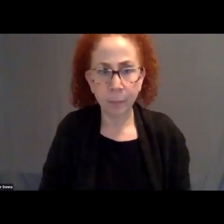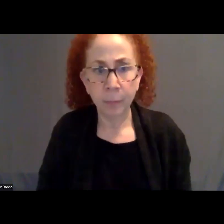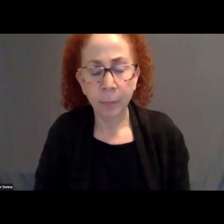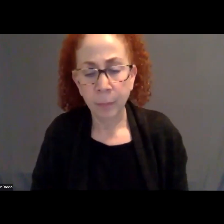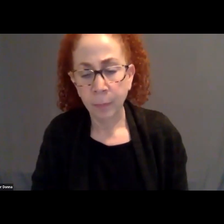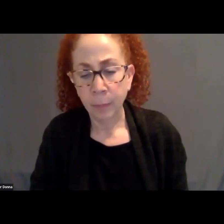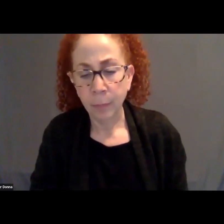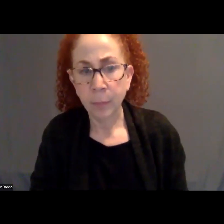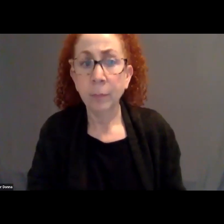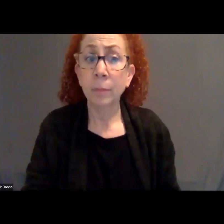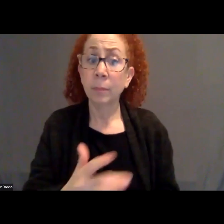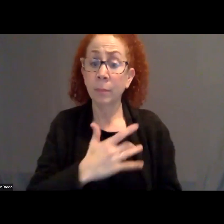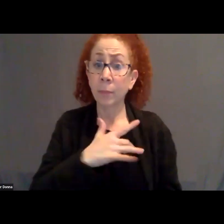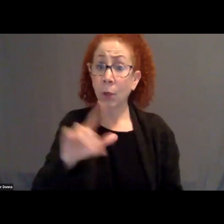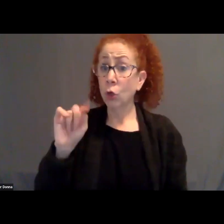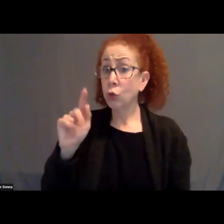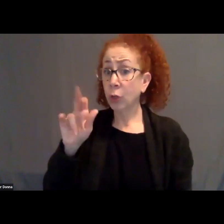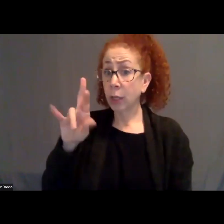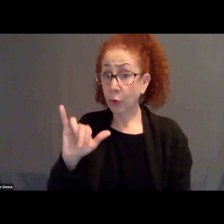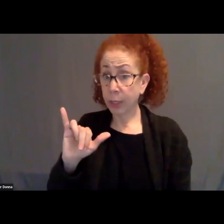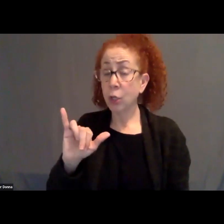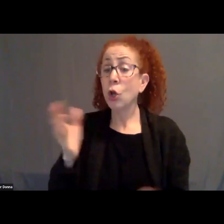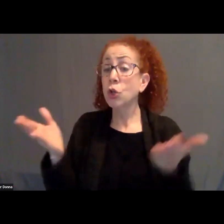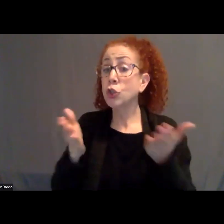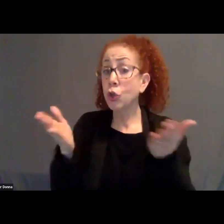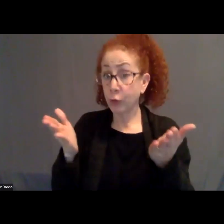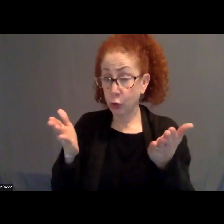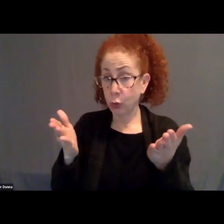Practices of tutelary servitude were characterized